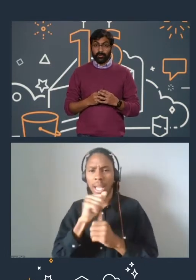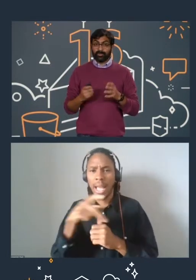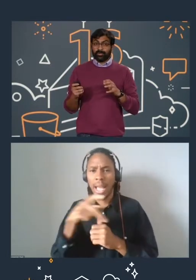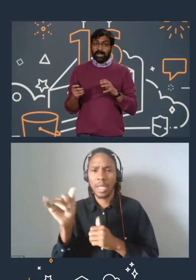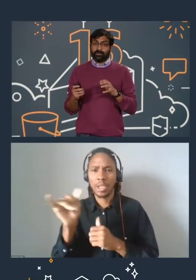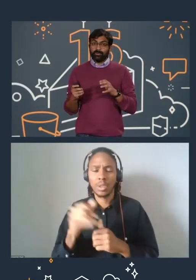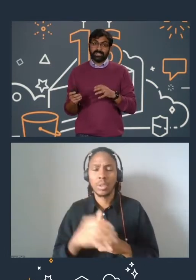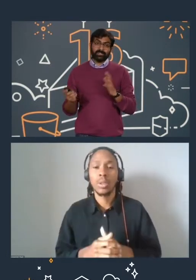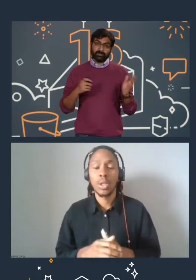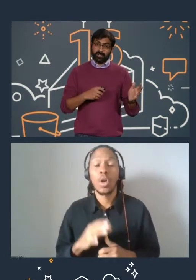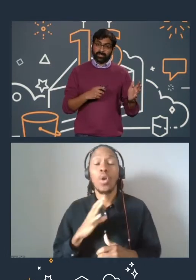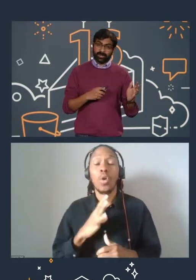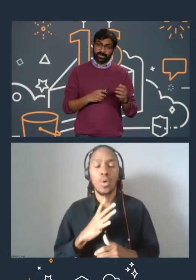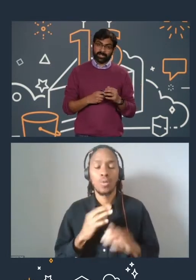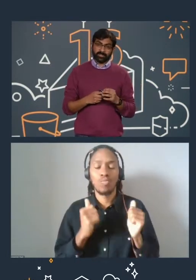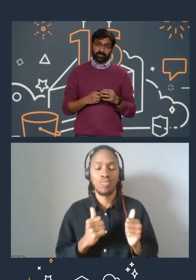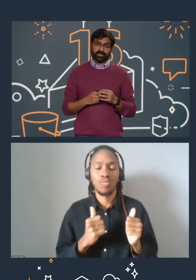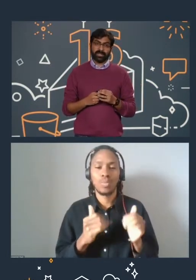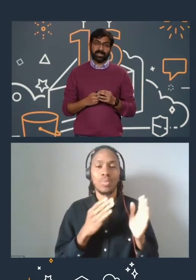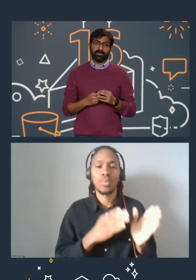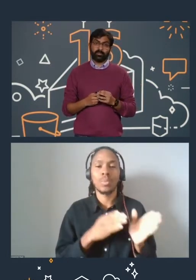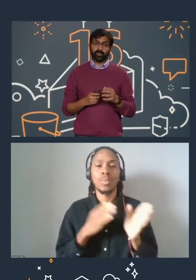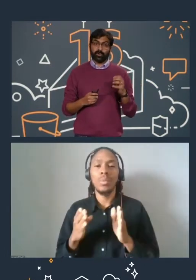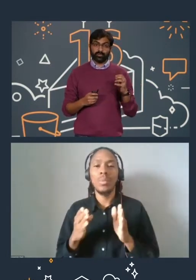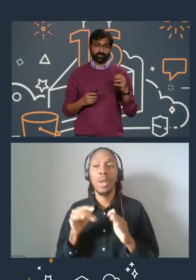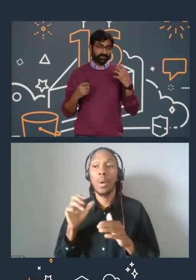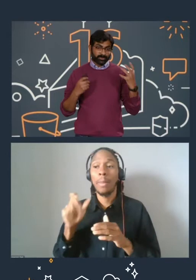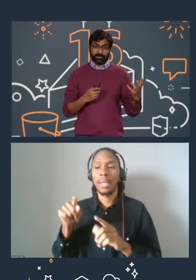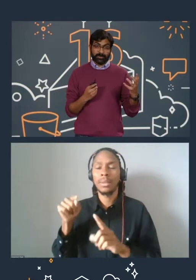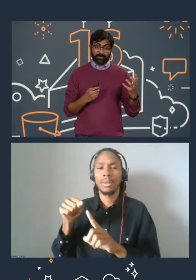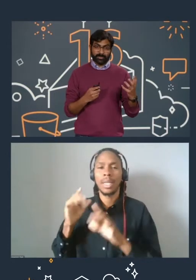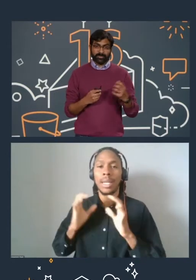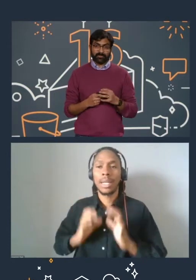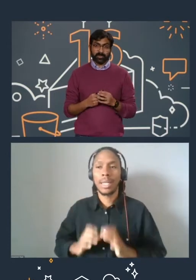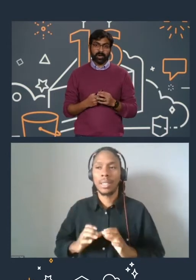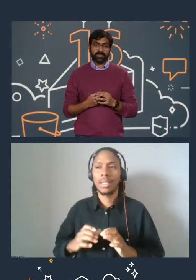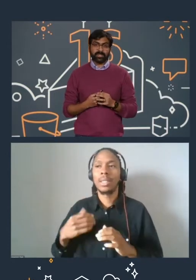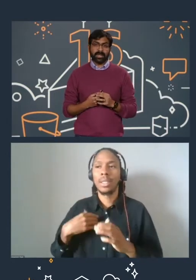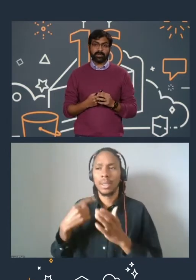Cool, so now let's revisit our customer and we'll go through their first requirement that they had,